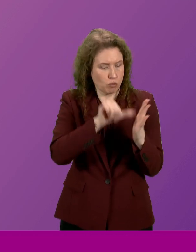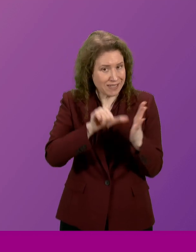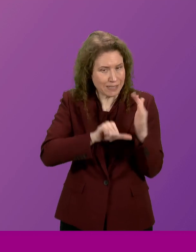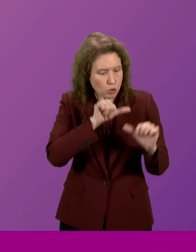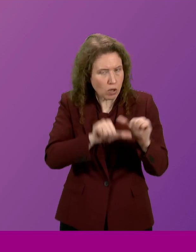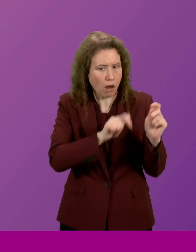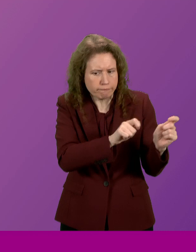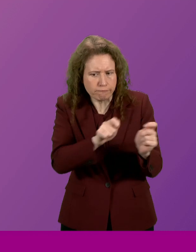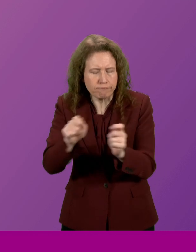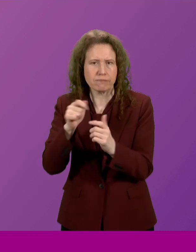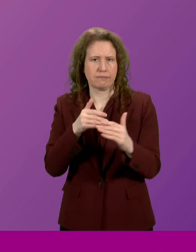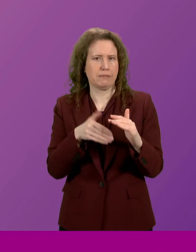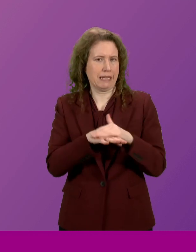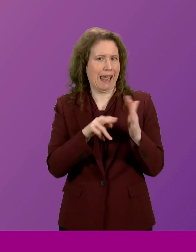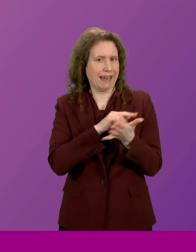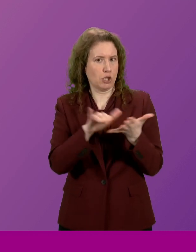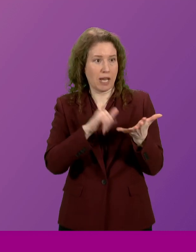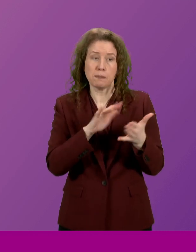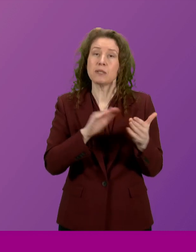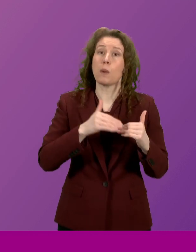national health service. That is really welcome.